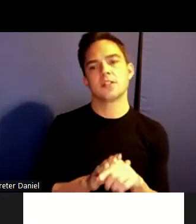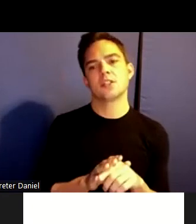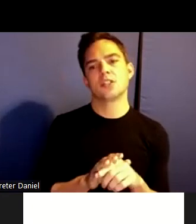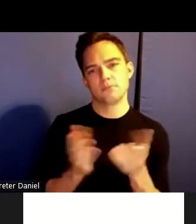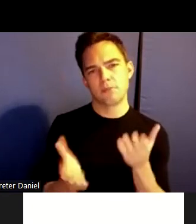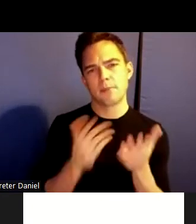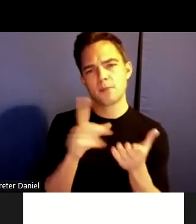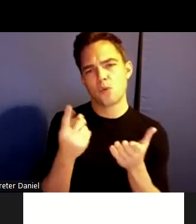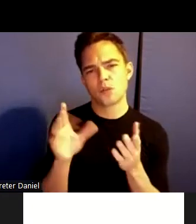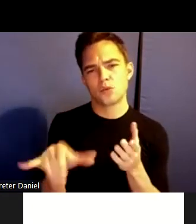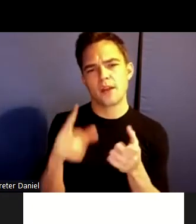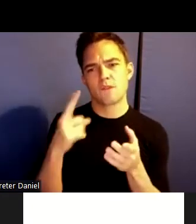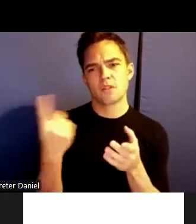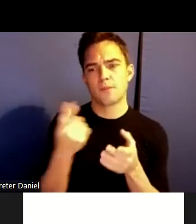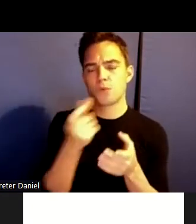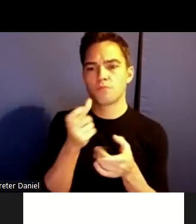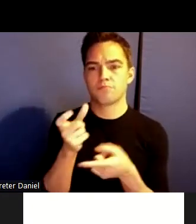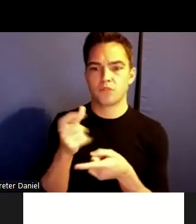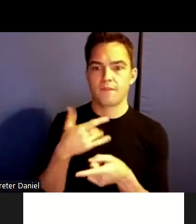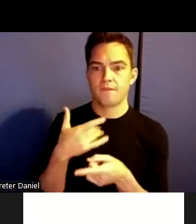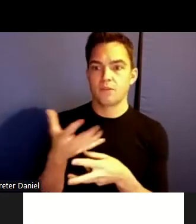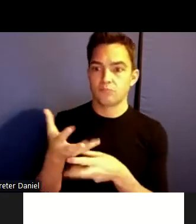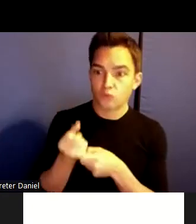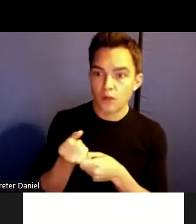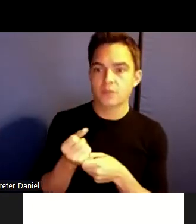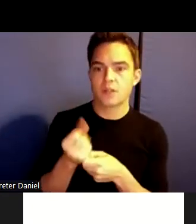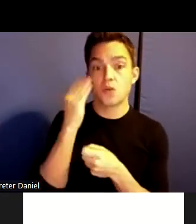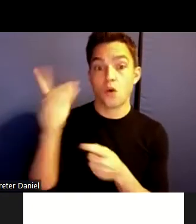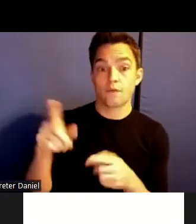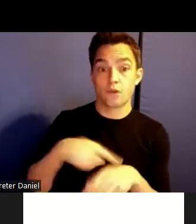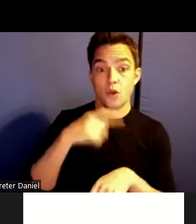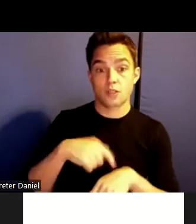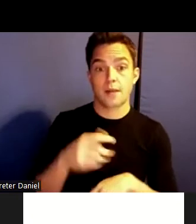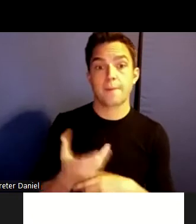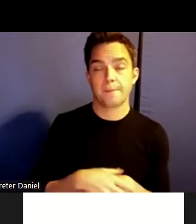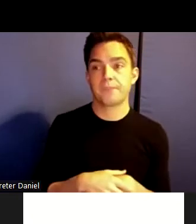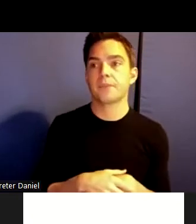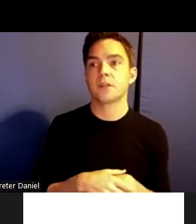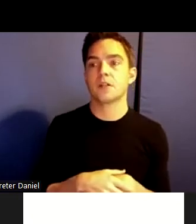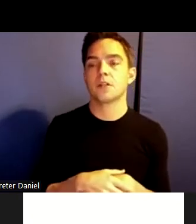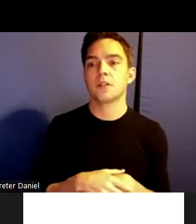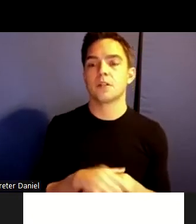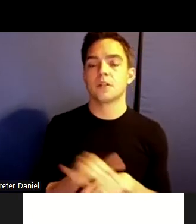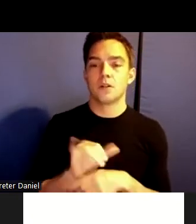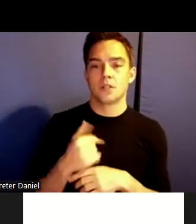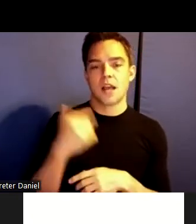only do this with somebody that she really trusts and had known for a really long time. And I knew that it would take a lot of